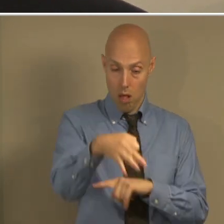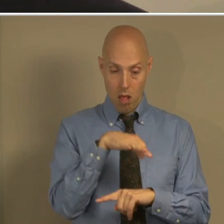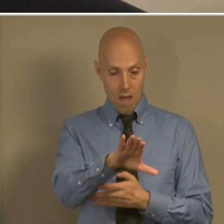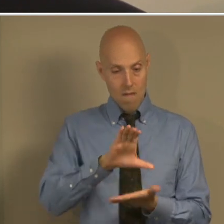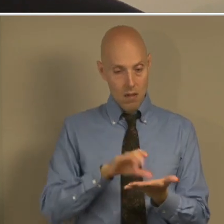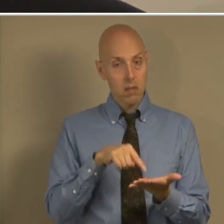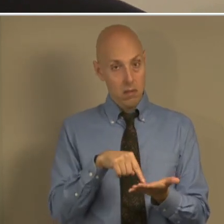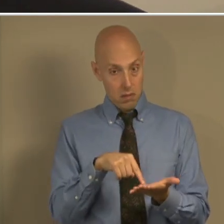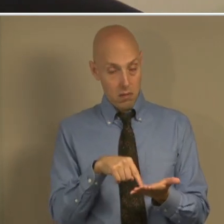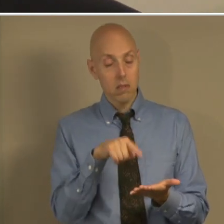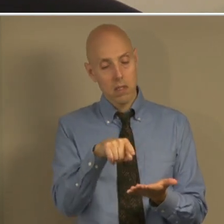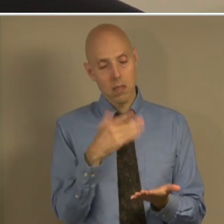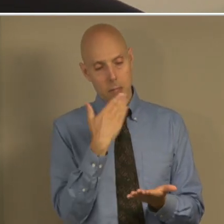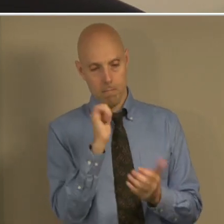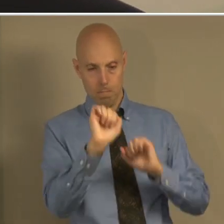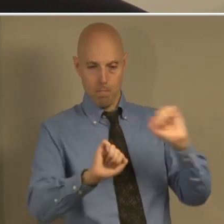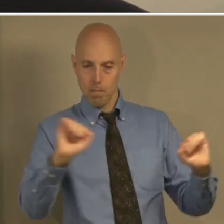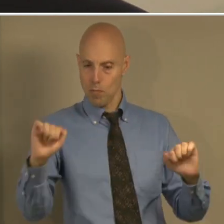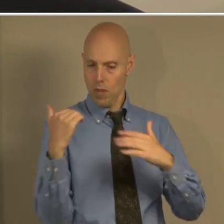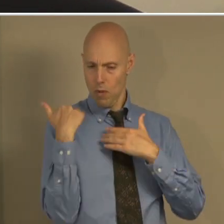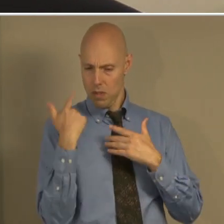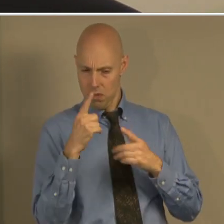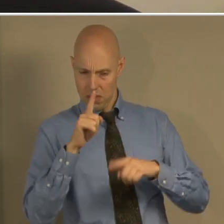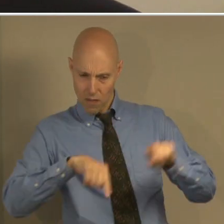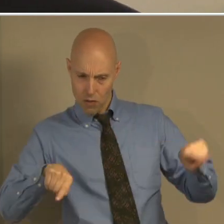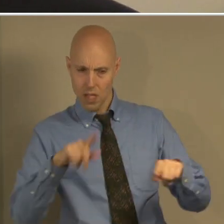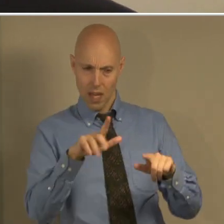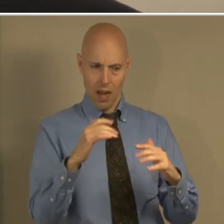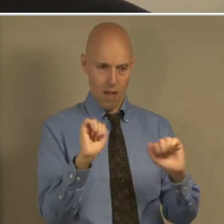to take some responsibility for the diversity in their work and work force